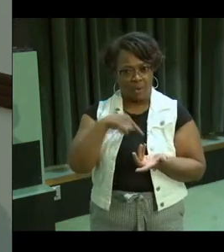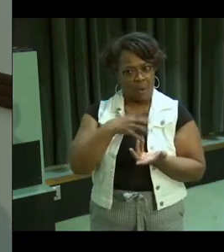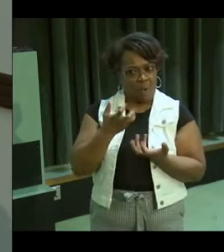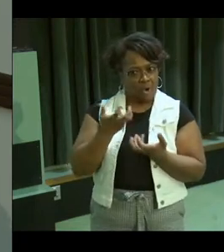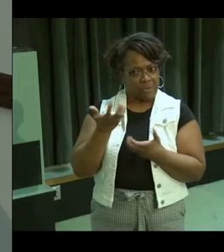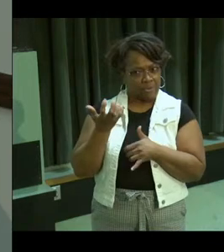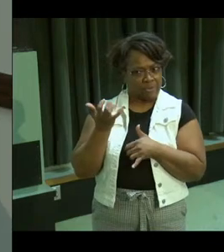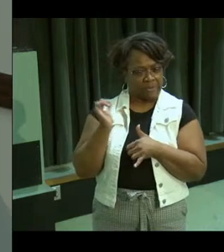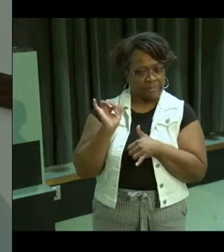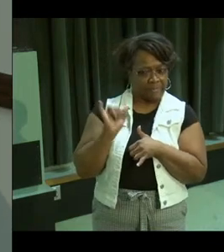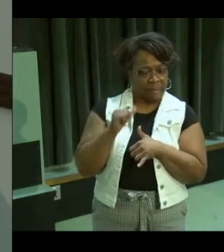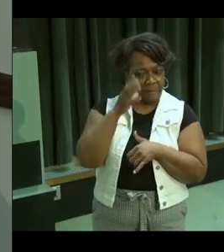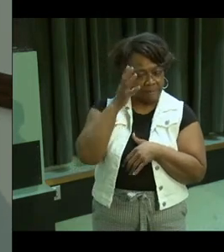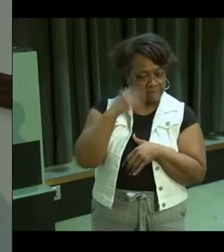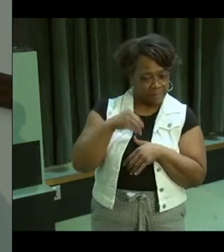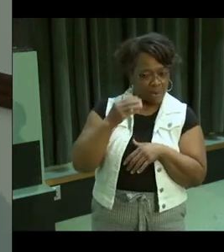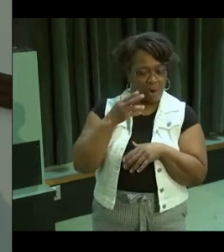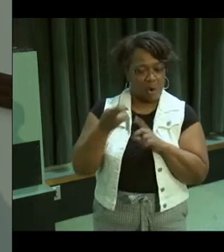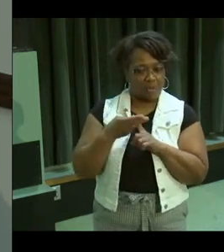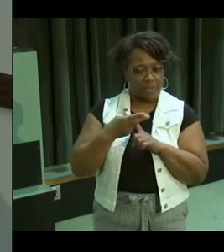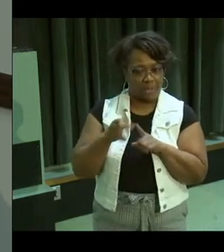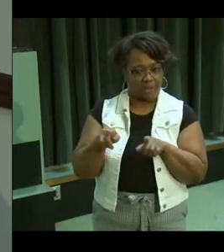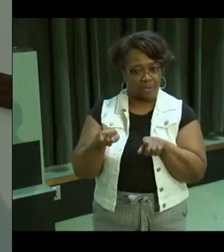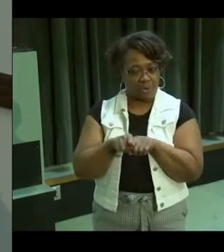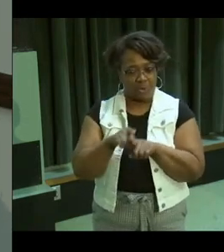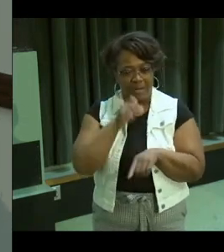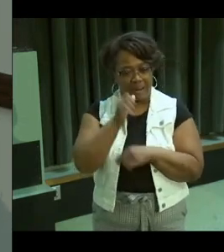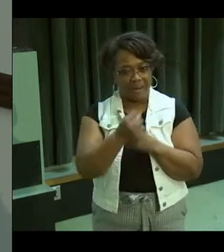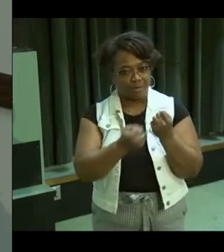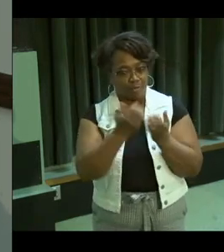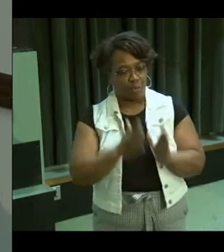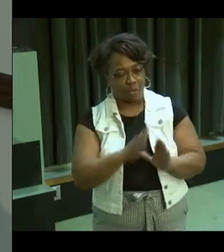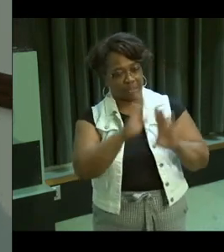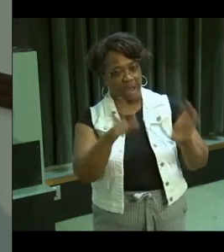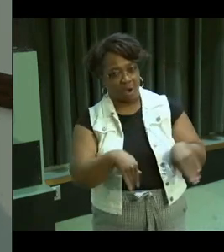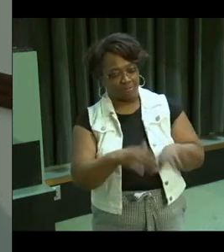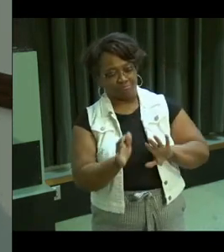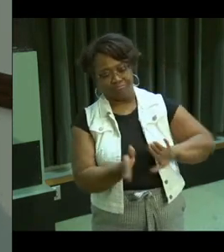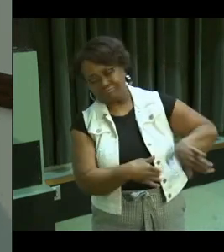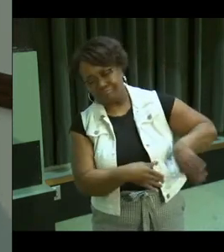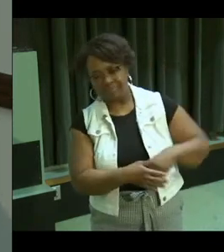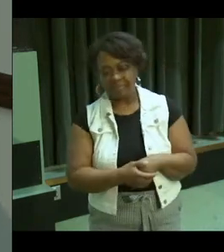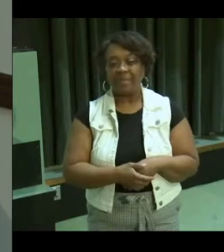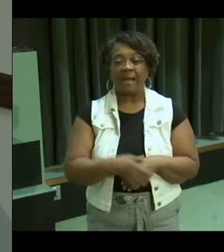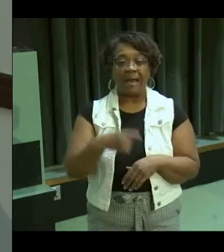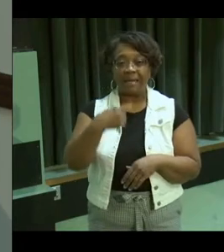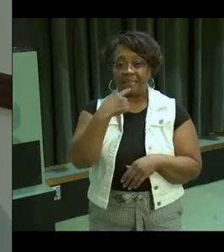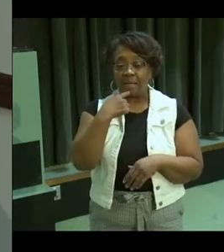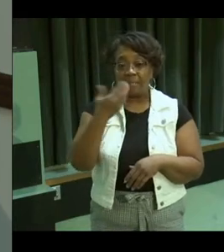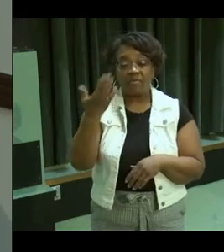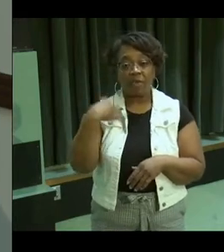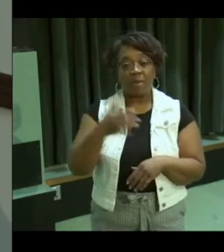hotel instead of going to a supporter's house, because like